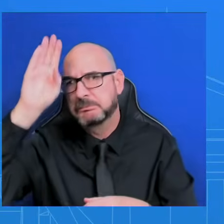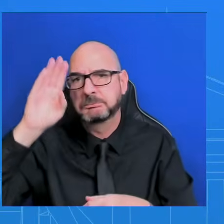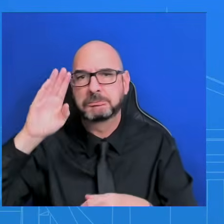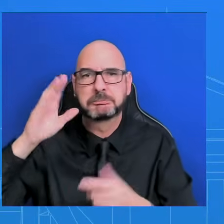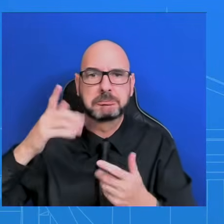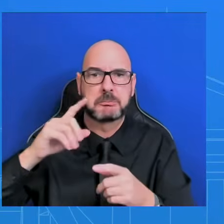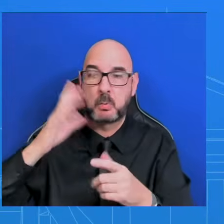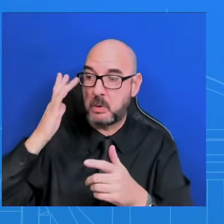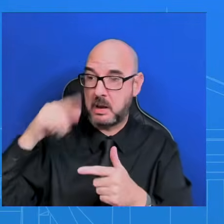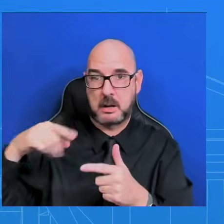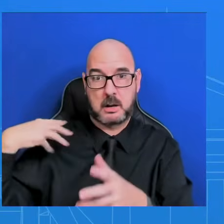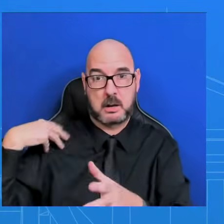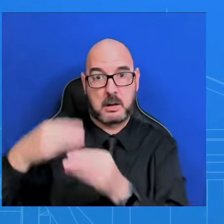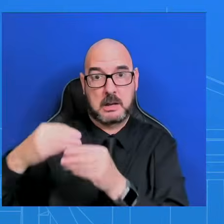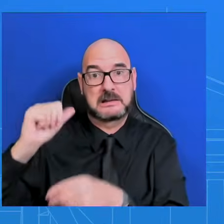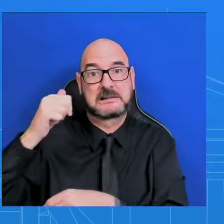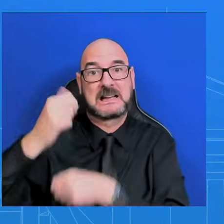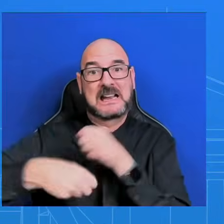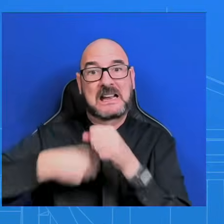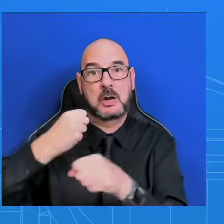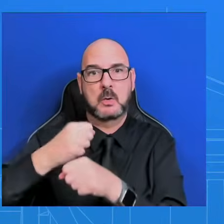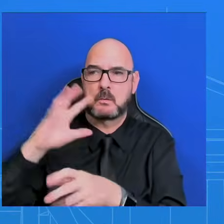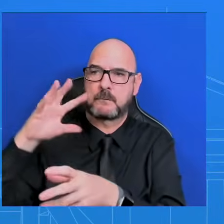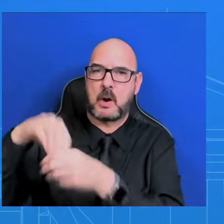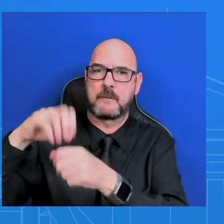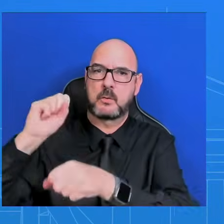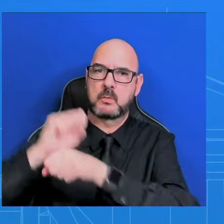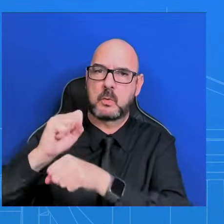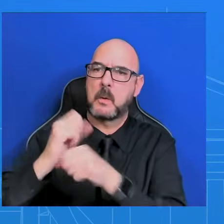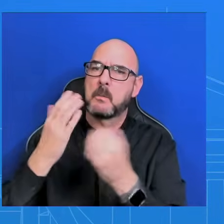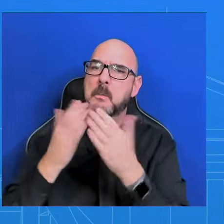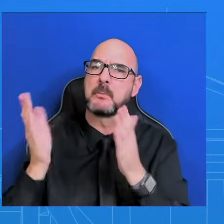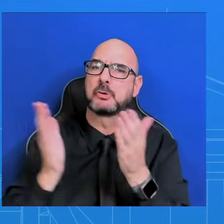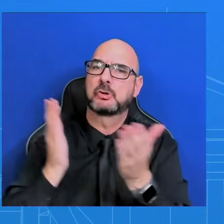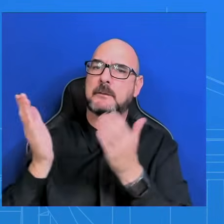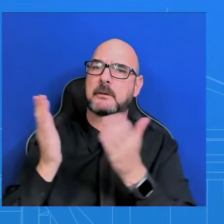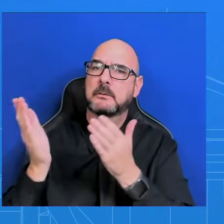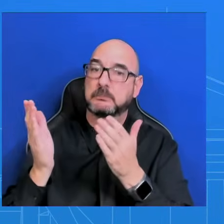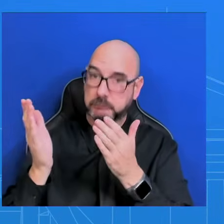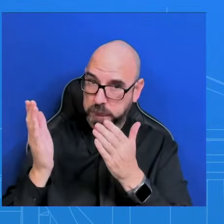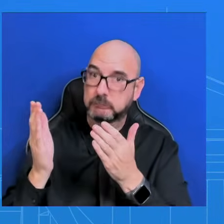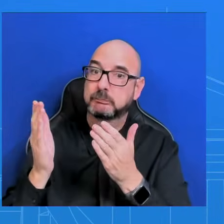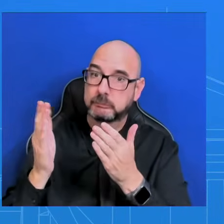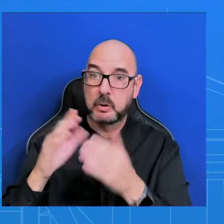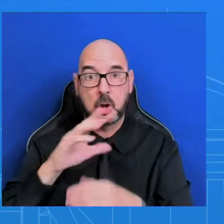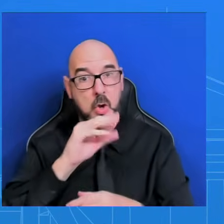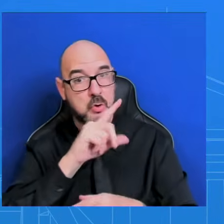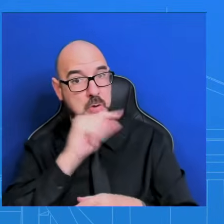It also includes people who have been in repayment for 20 years but never got the relief that they earned.